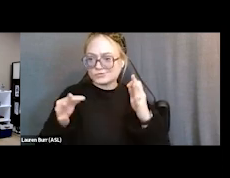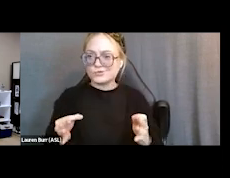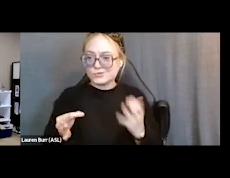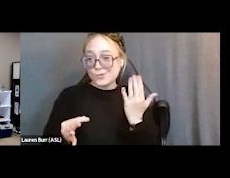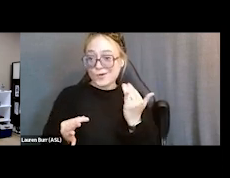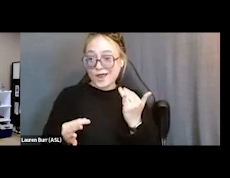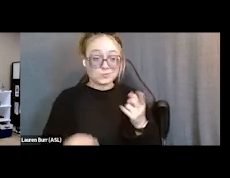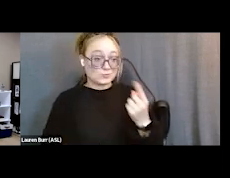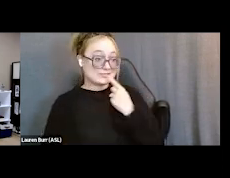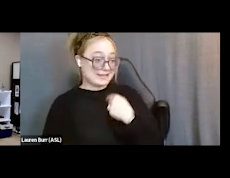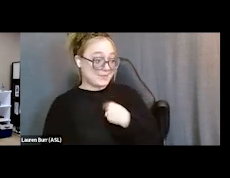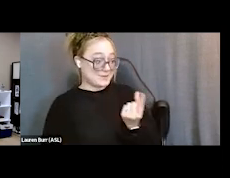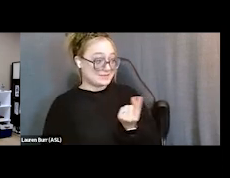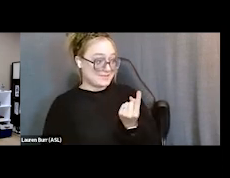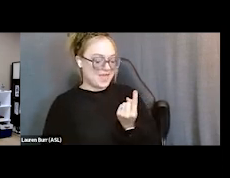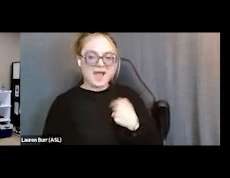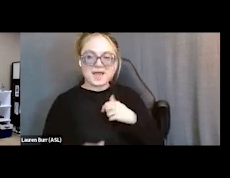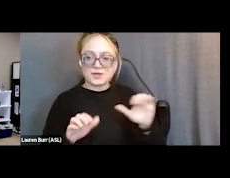So doing the opposite of what we tell them to do.